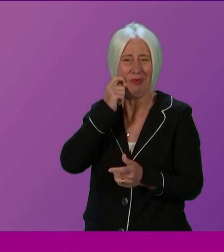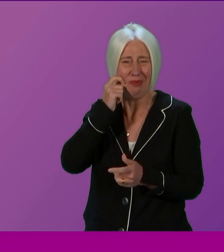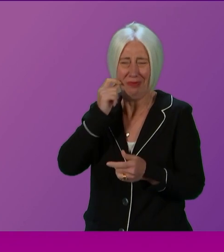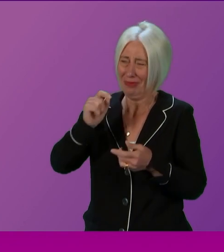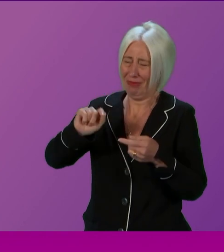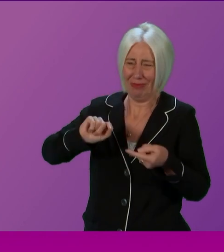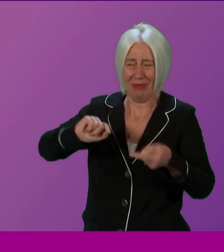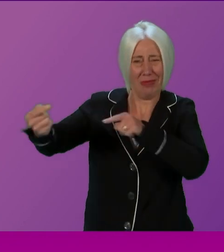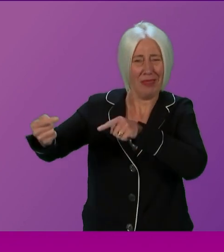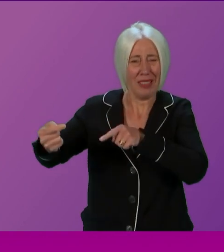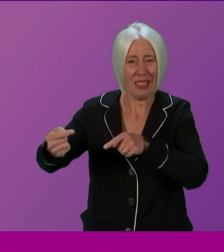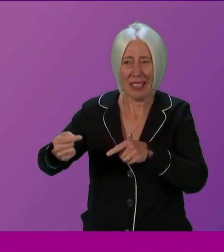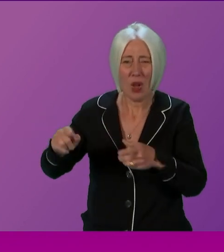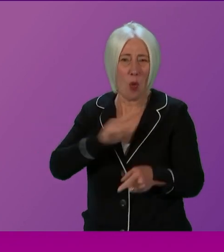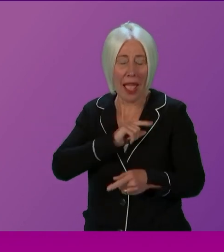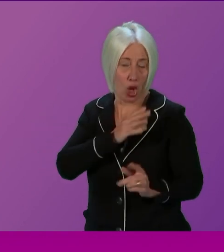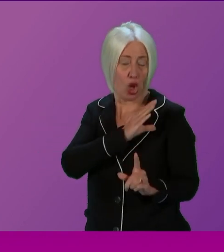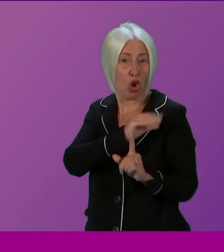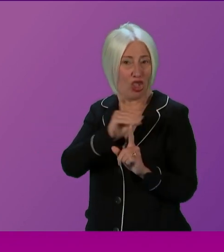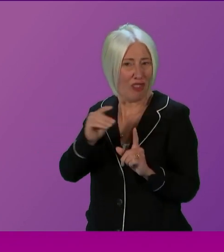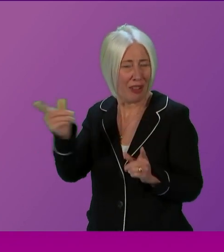is a Conservative, and when we look at the Conservative Government in England,